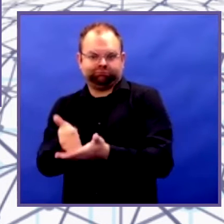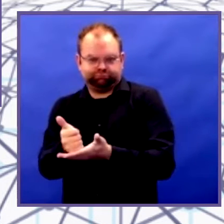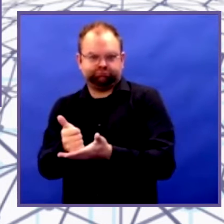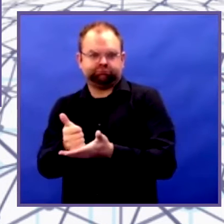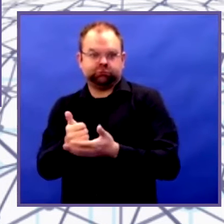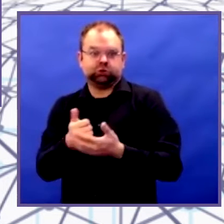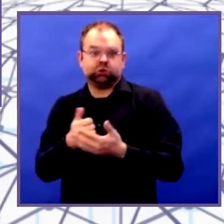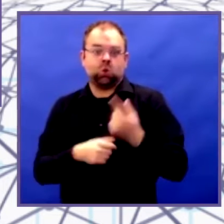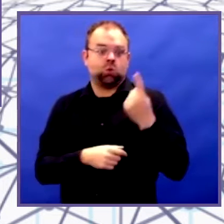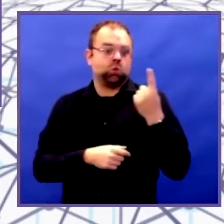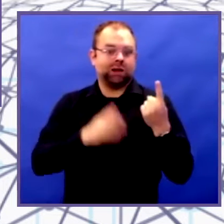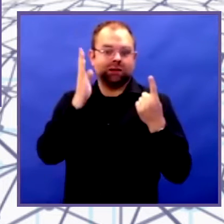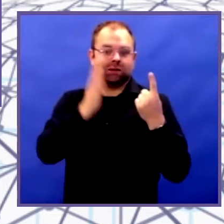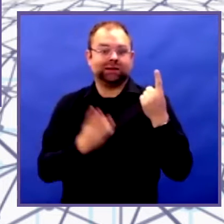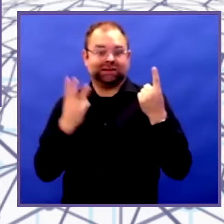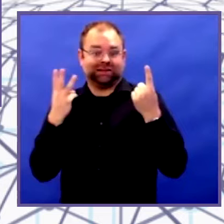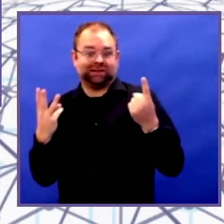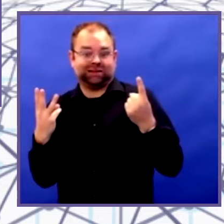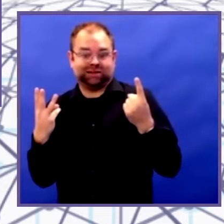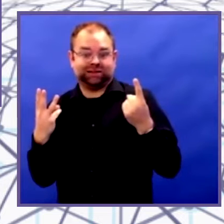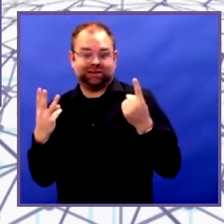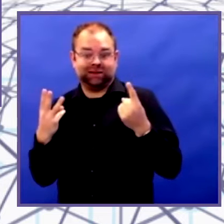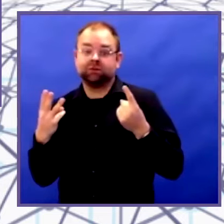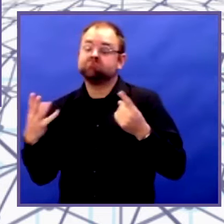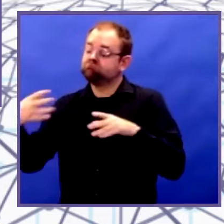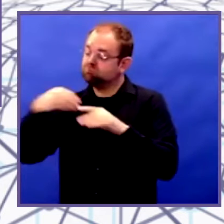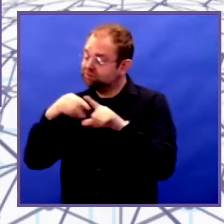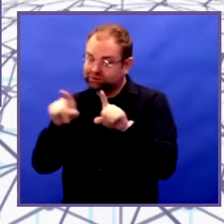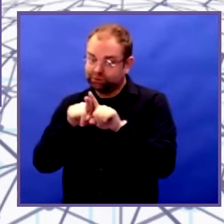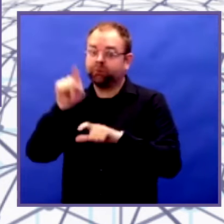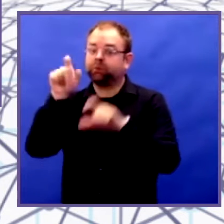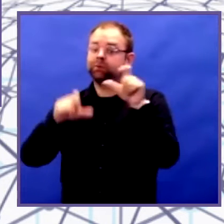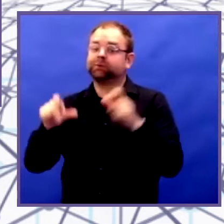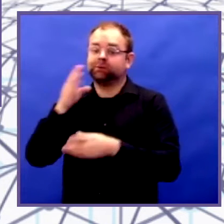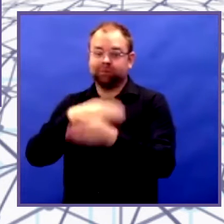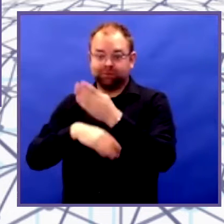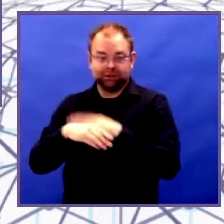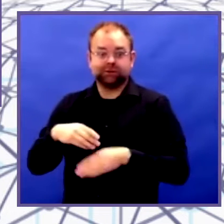It includes people with short or long term health conditions impacting their function.